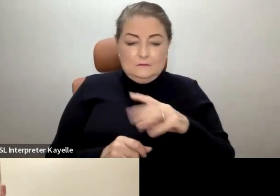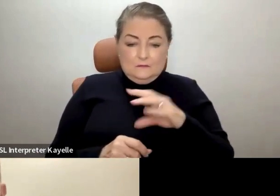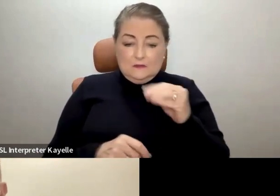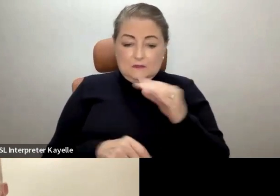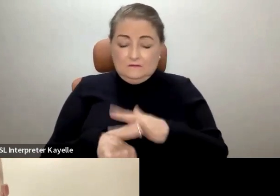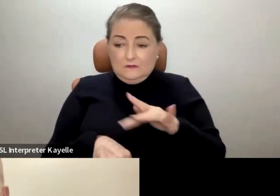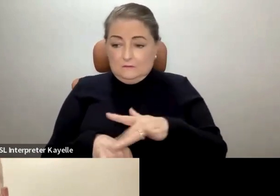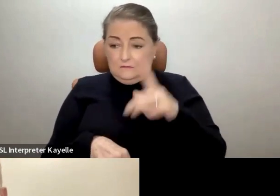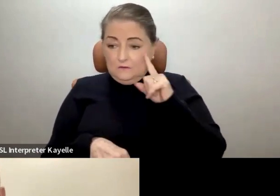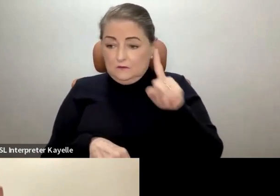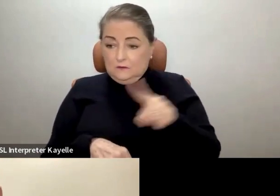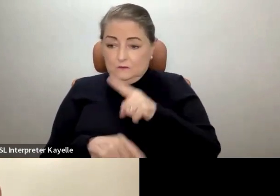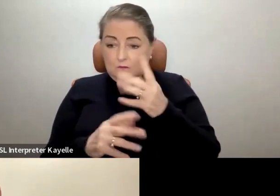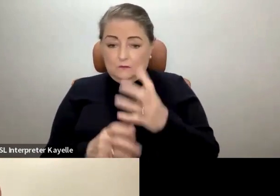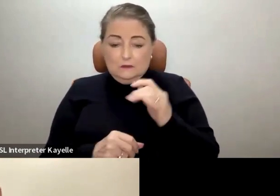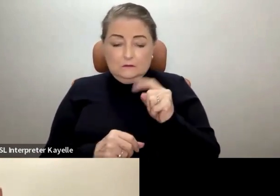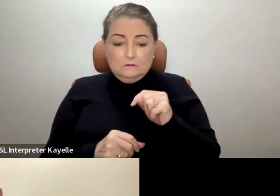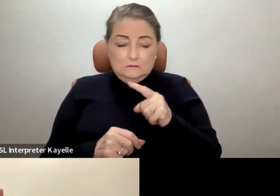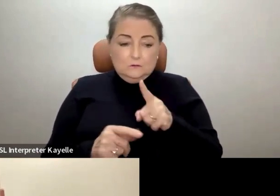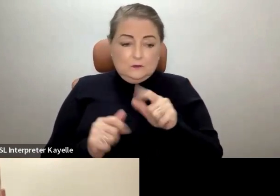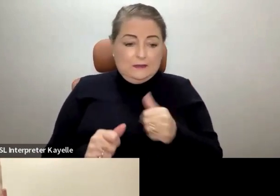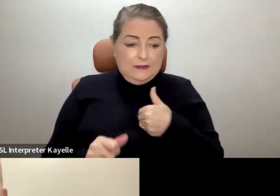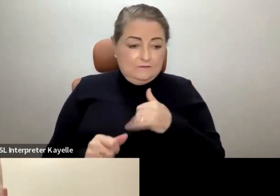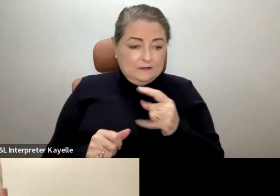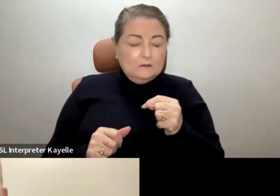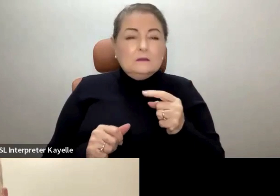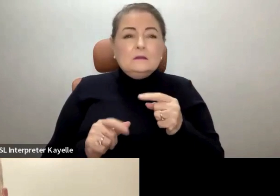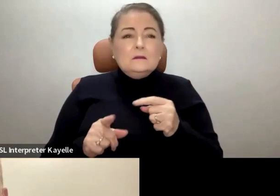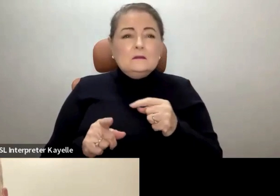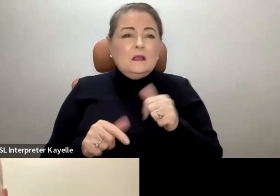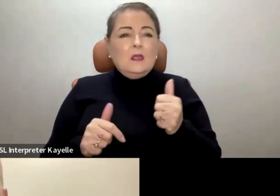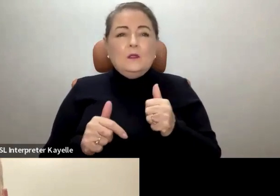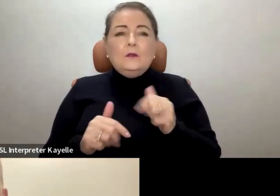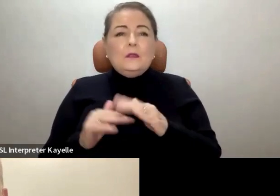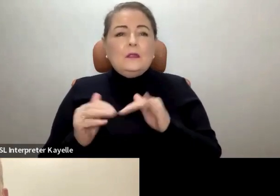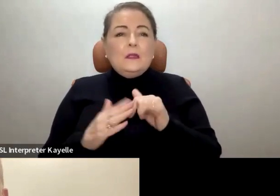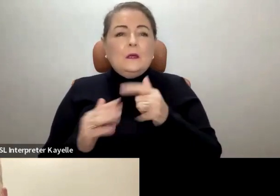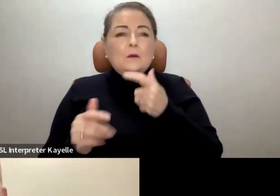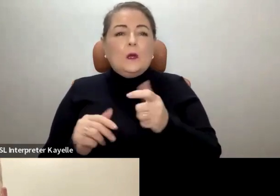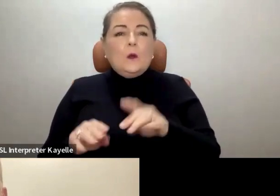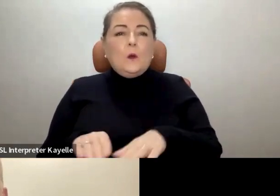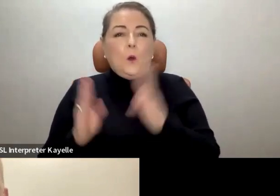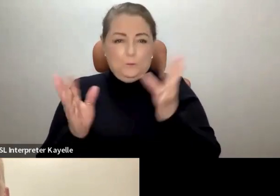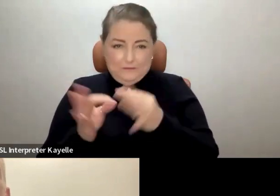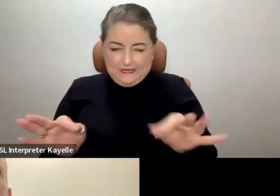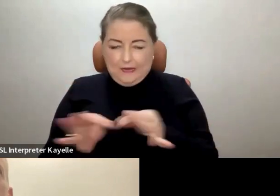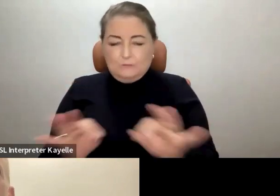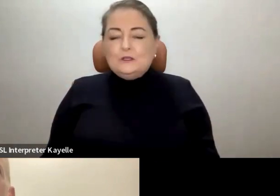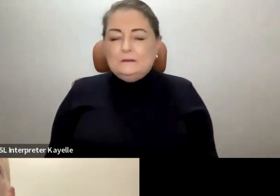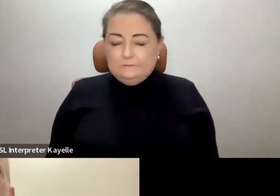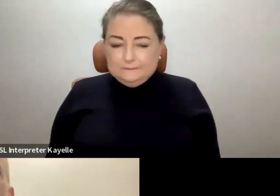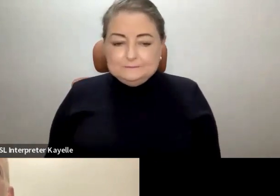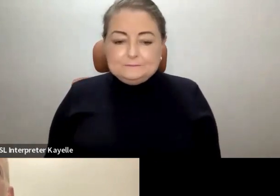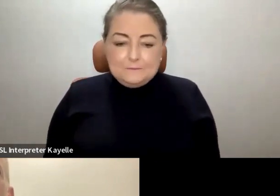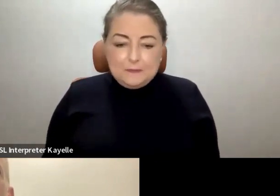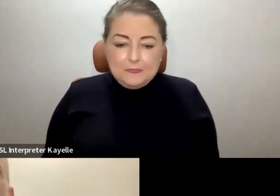for those who want it, you can have it. Otherwise, we'll be watching open caption version. I'm sorry, my computer is not